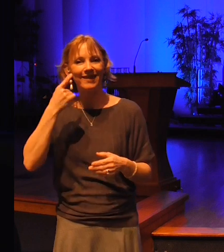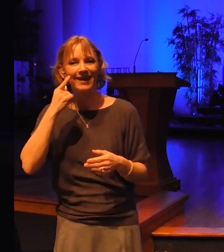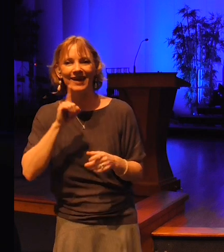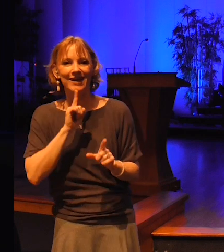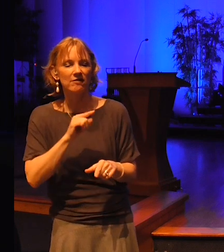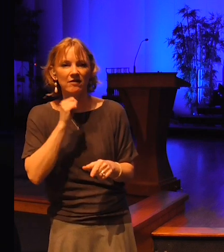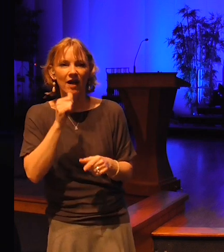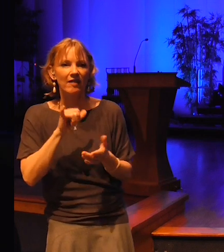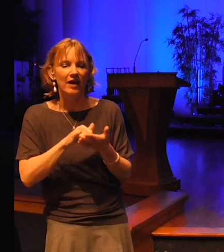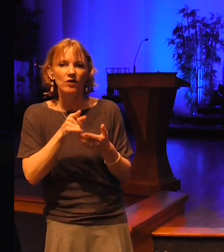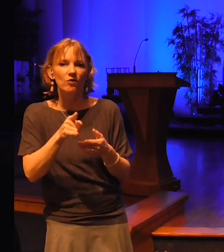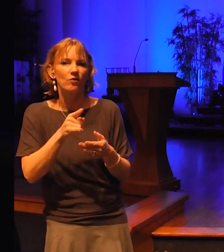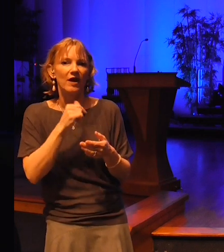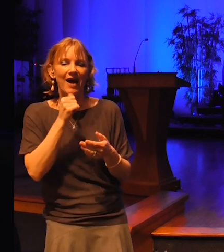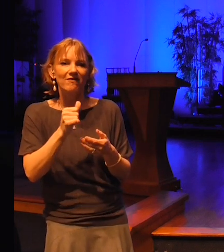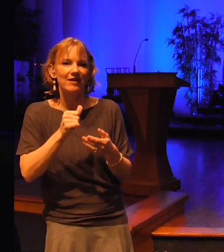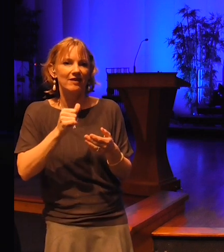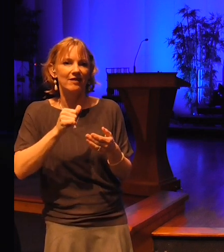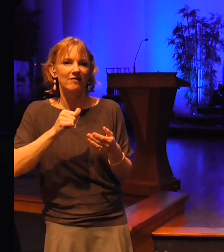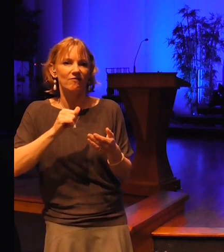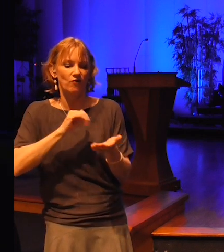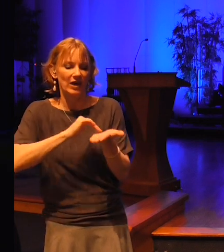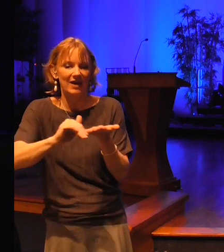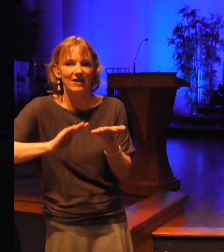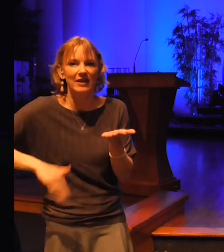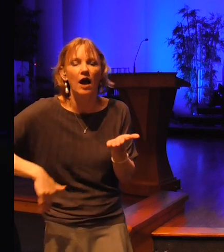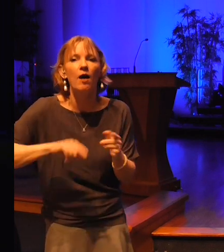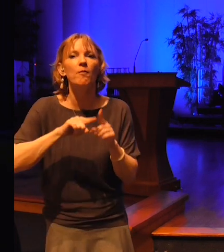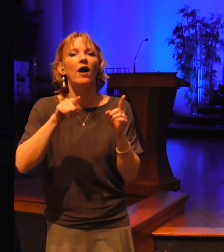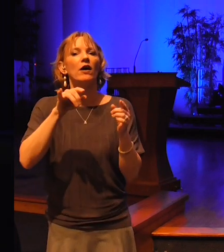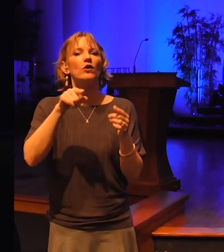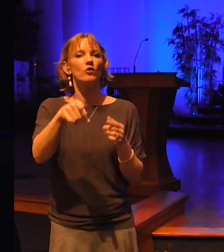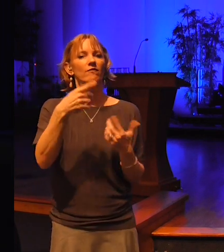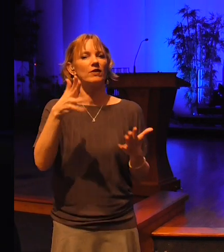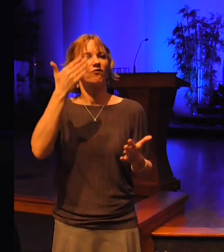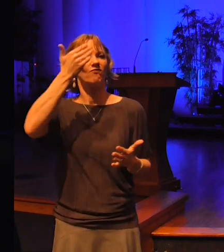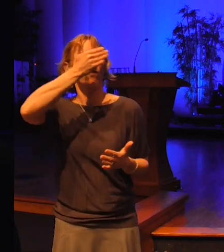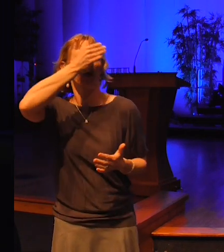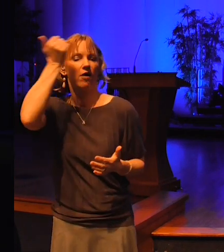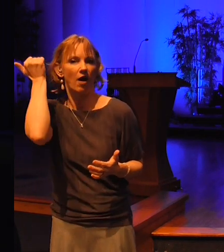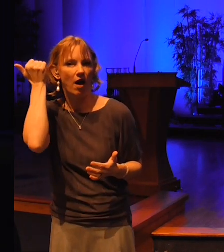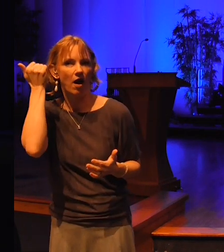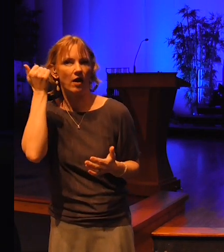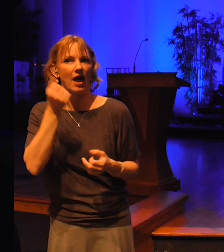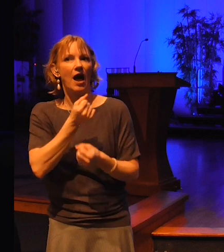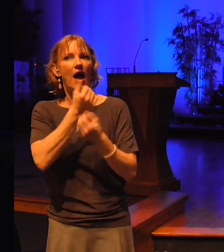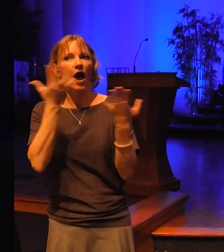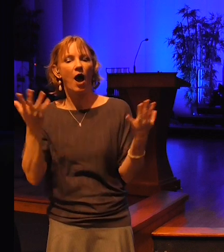you've just forgotten you've forgotten how how much work you've done on yourself